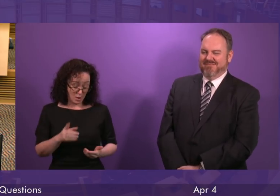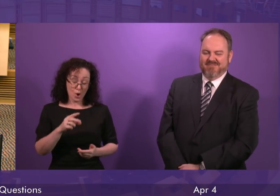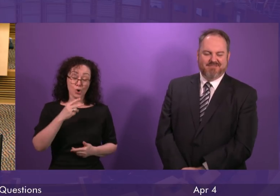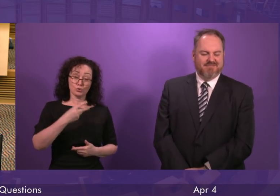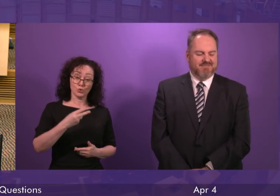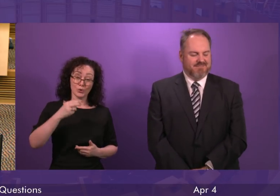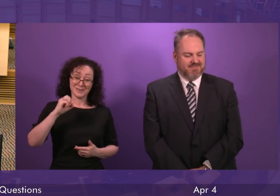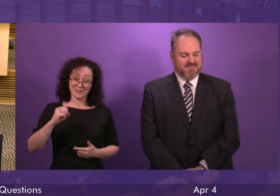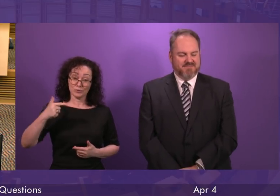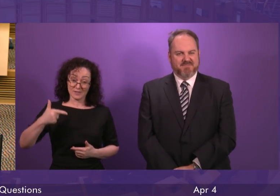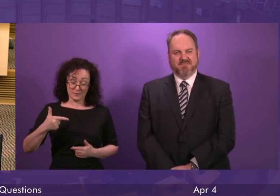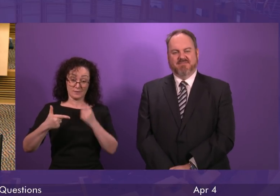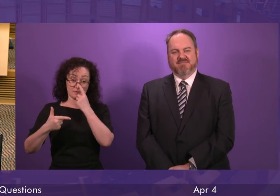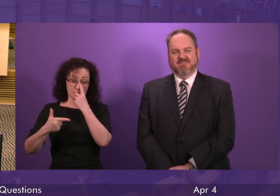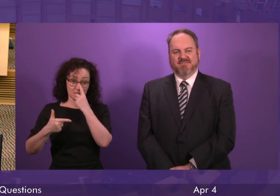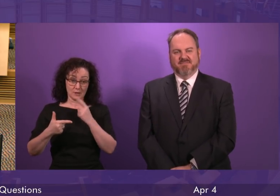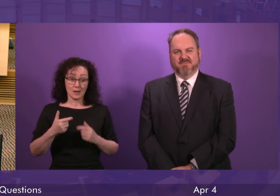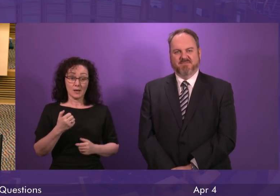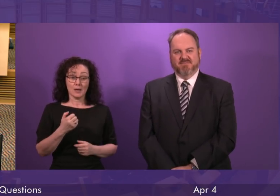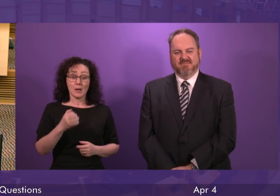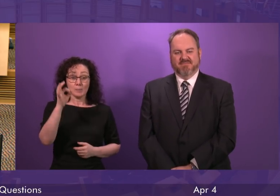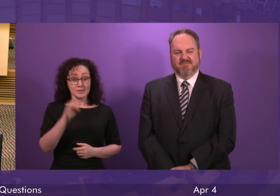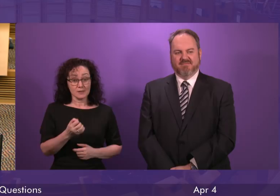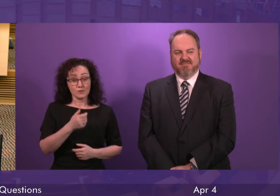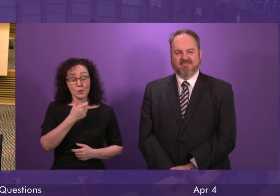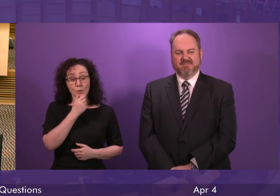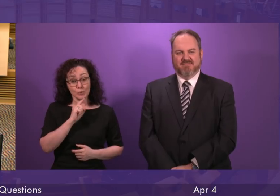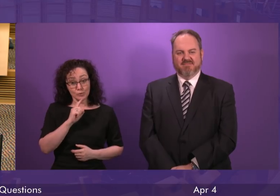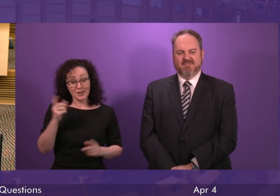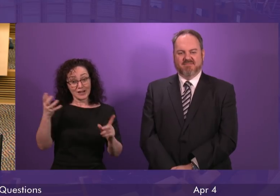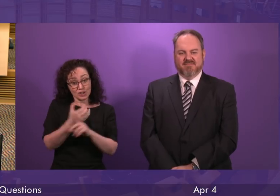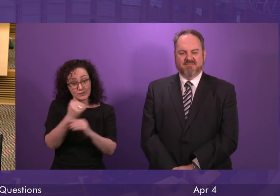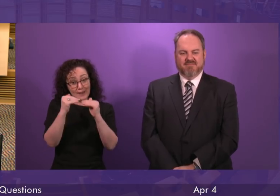came into office, the percentage of pupils getting a level 5 qualification or better